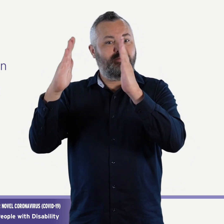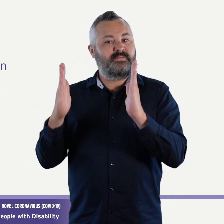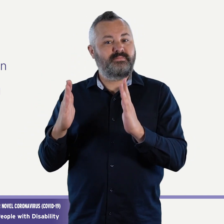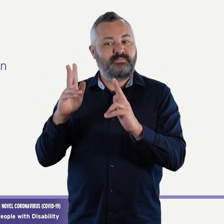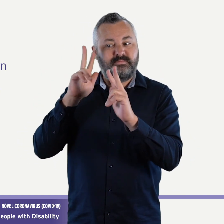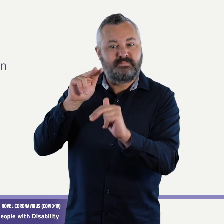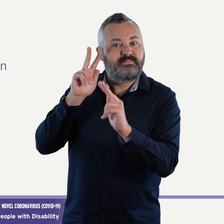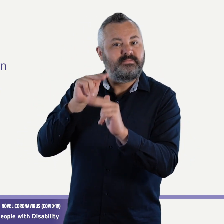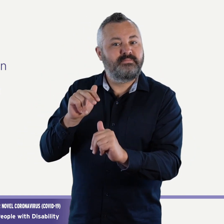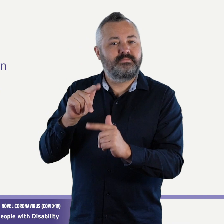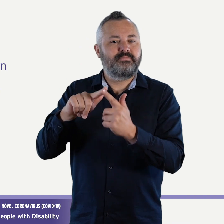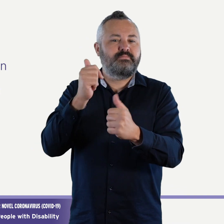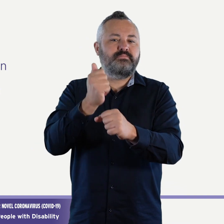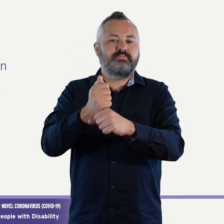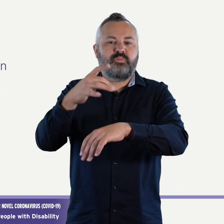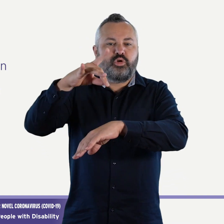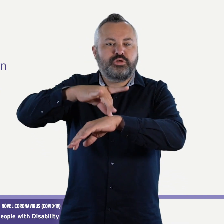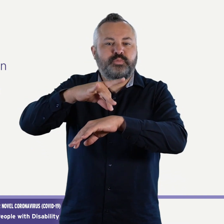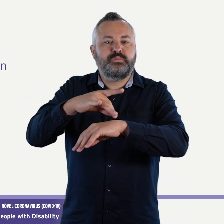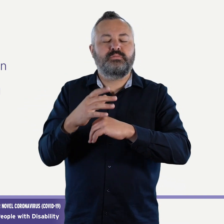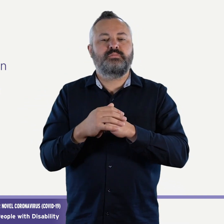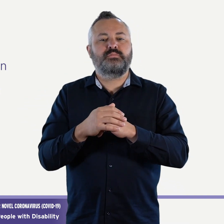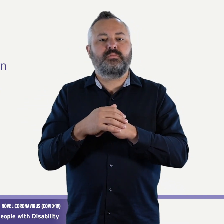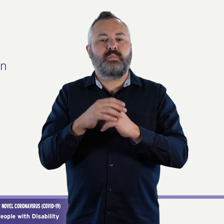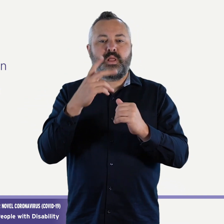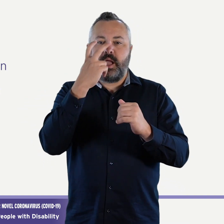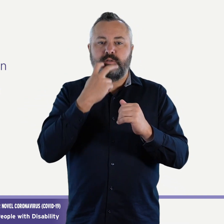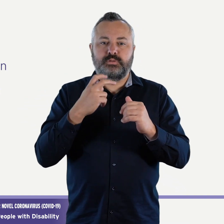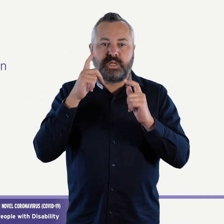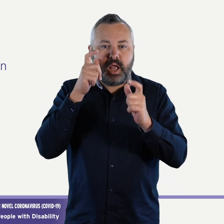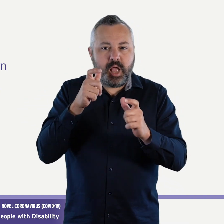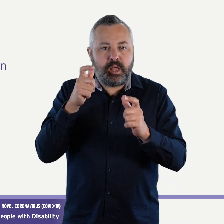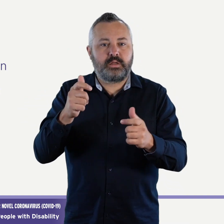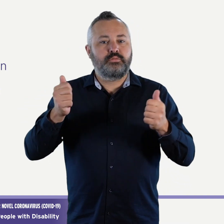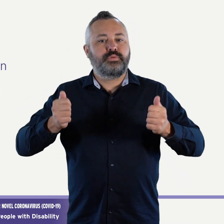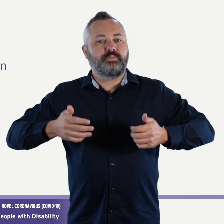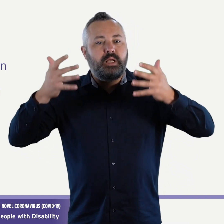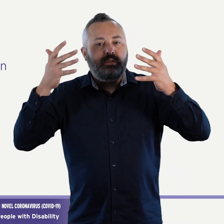including hospitals, aged care, cared components of retirement villages,